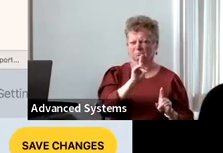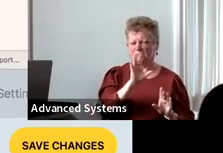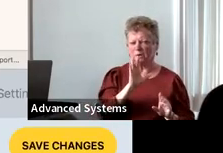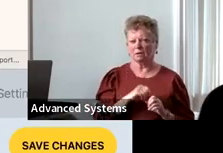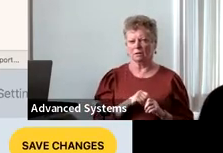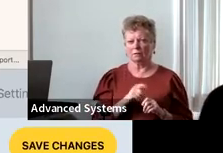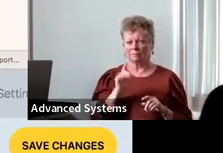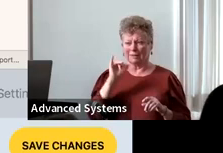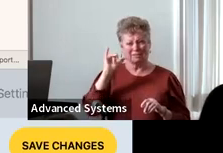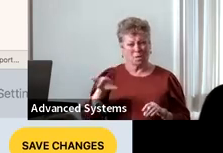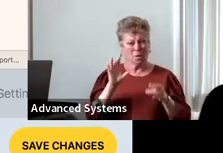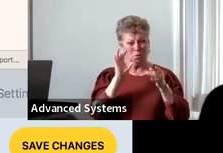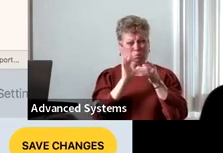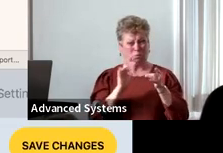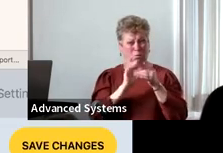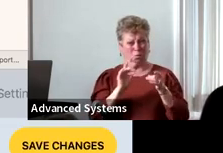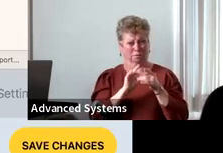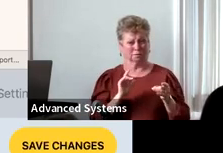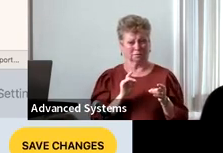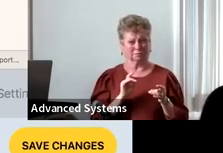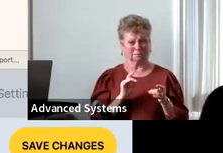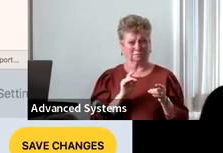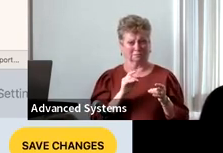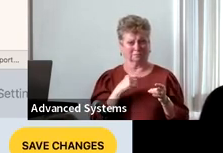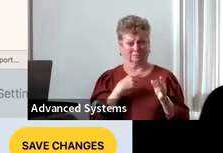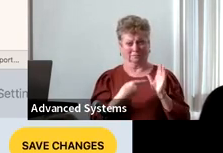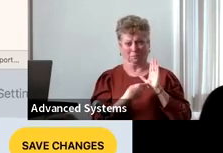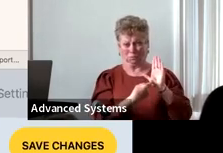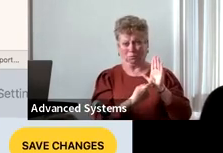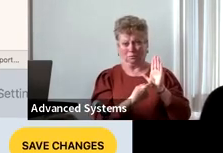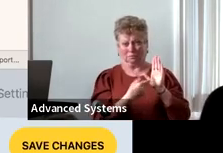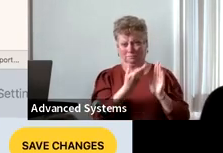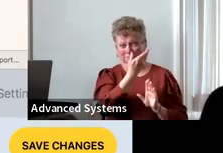Look these stories right here that I am just highlighting on the screen